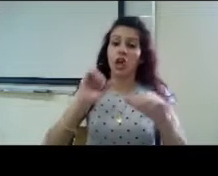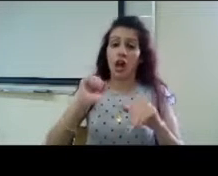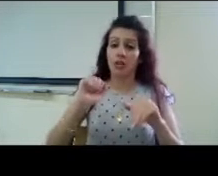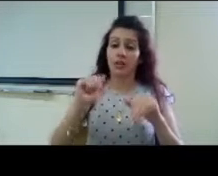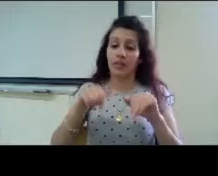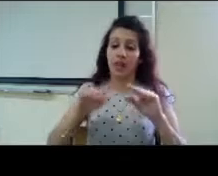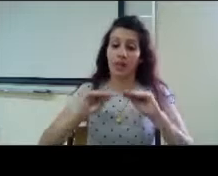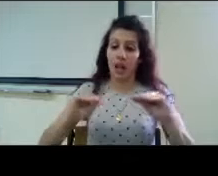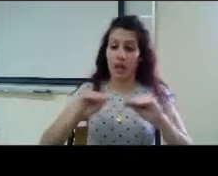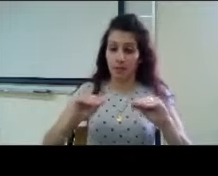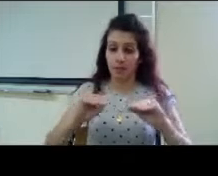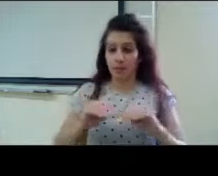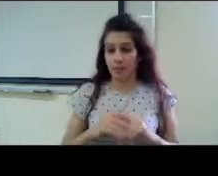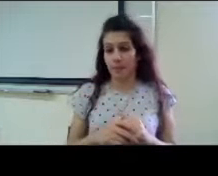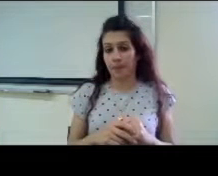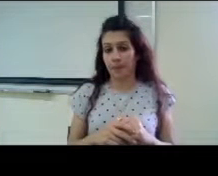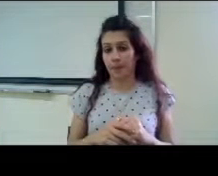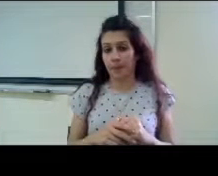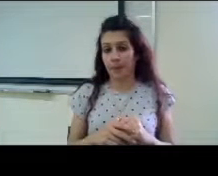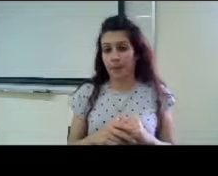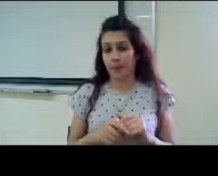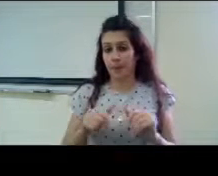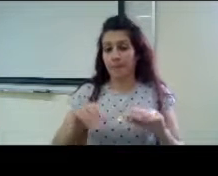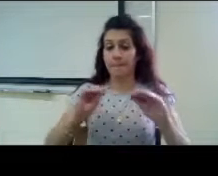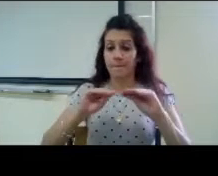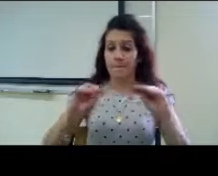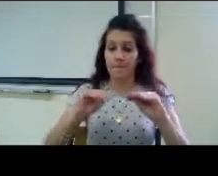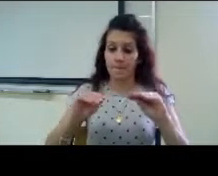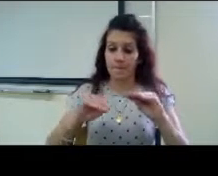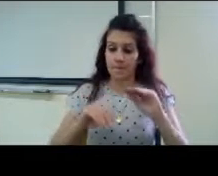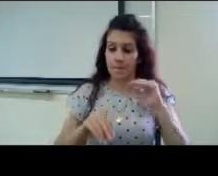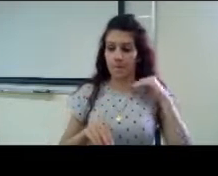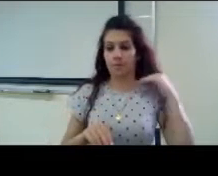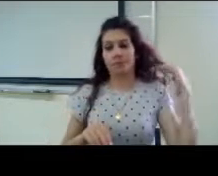very cognizant of some of the limitations to using a platform of the